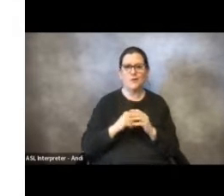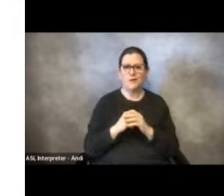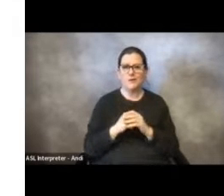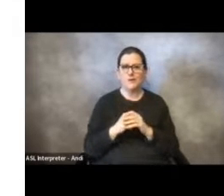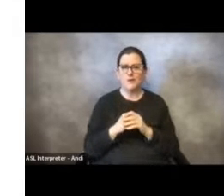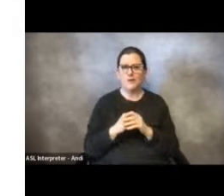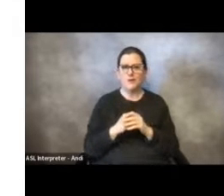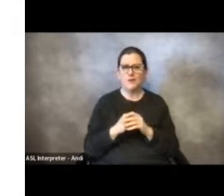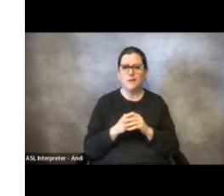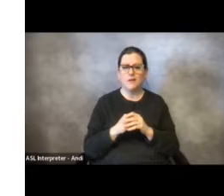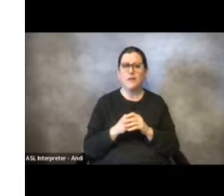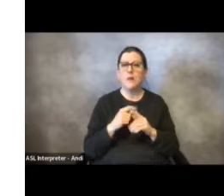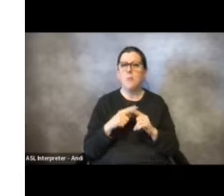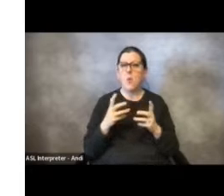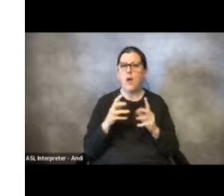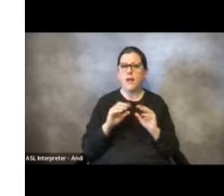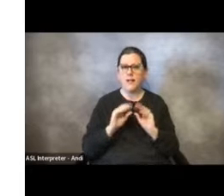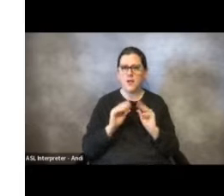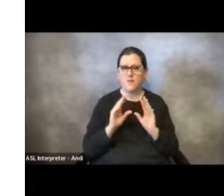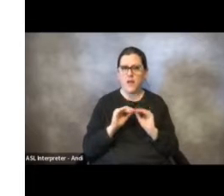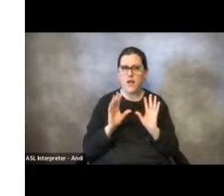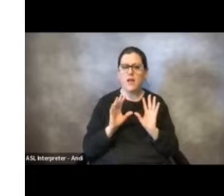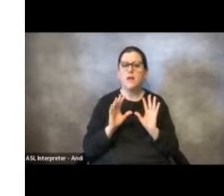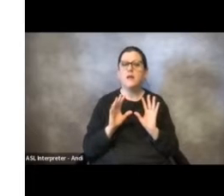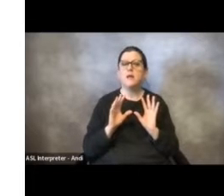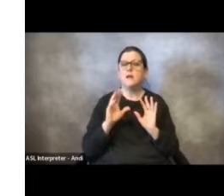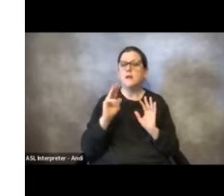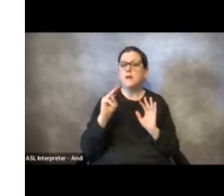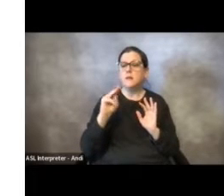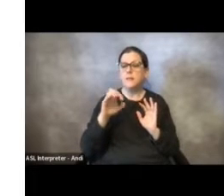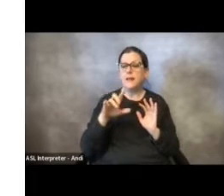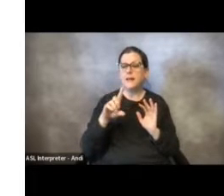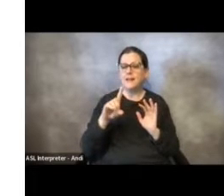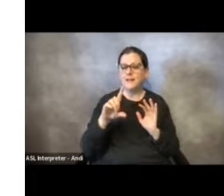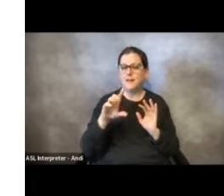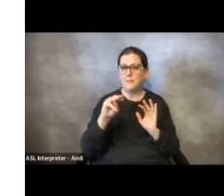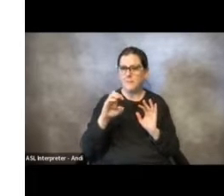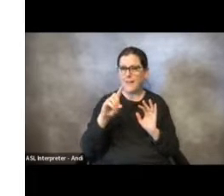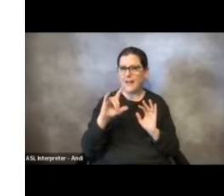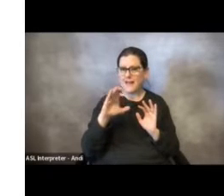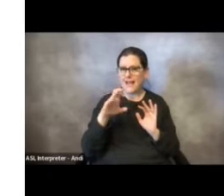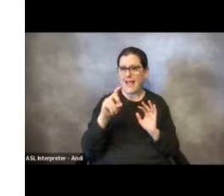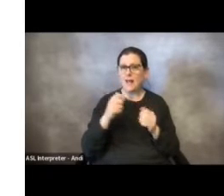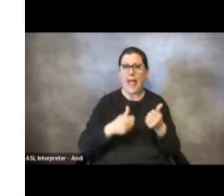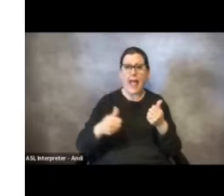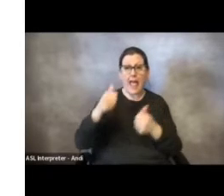to clarify that Medicaid Administrative Claiming. Remember this is administrative claiming not a match on